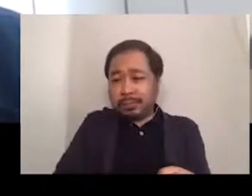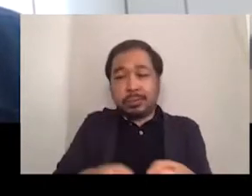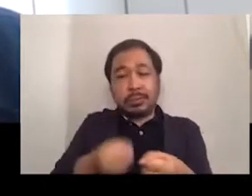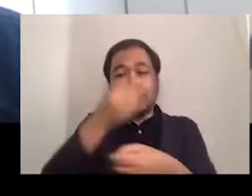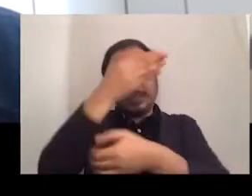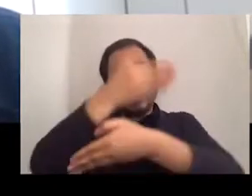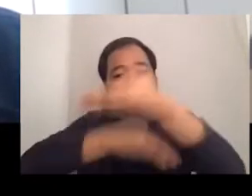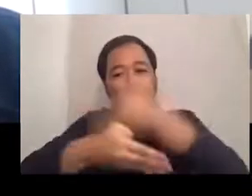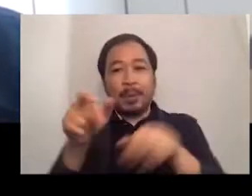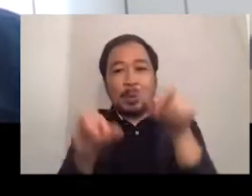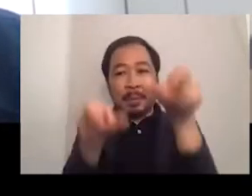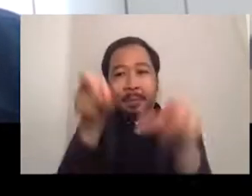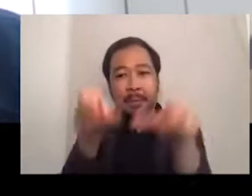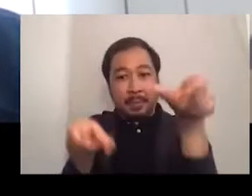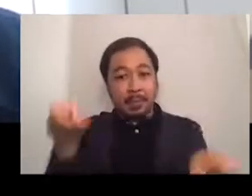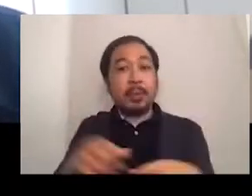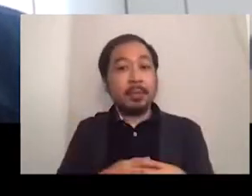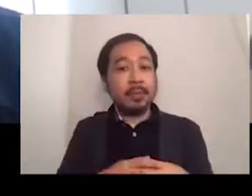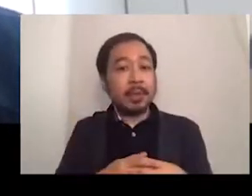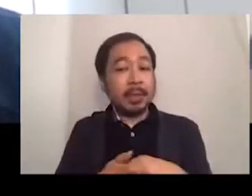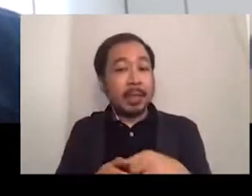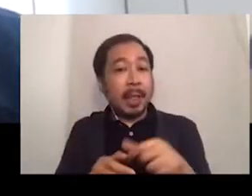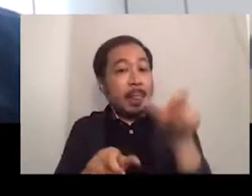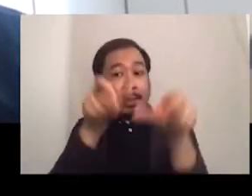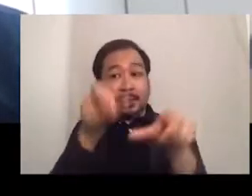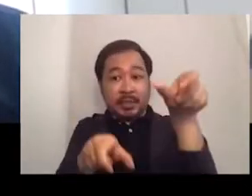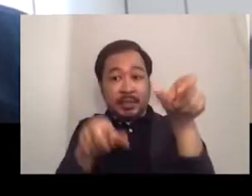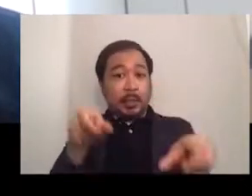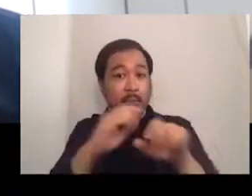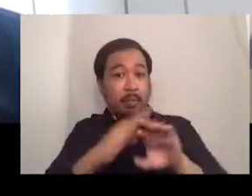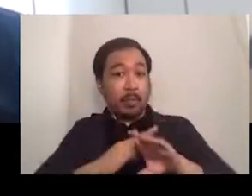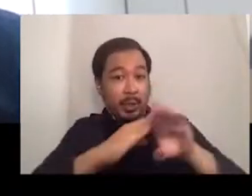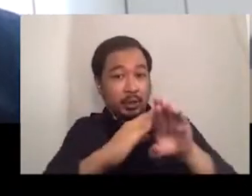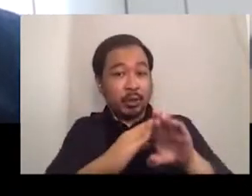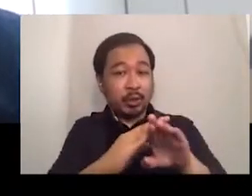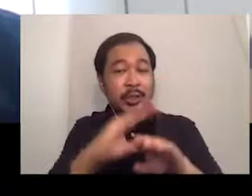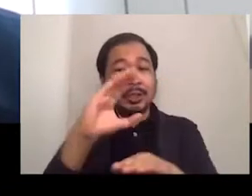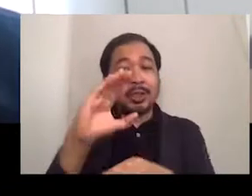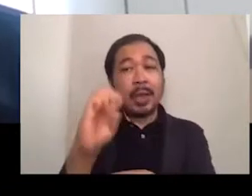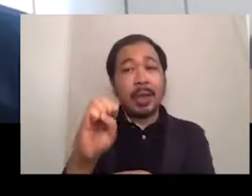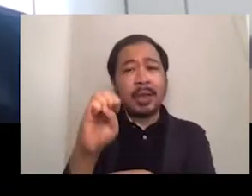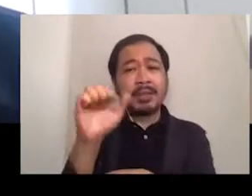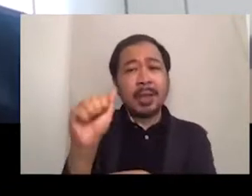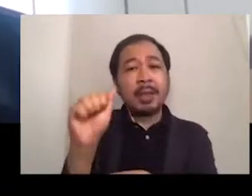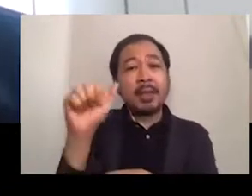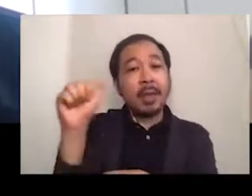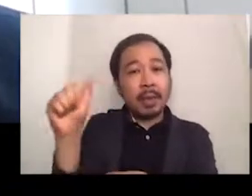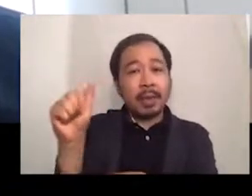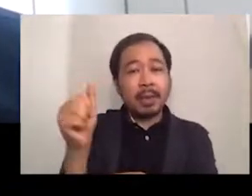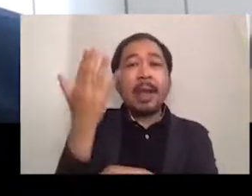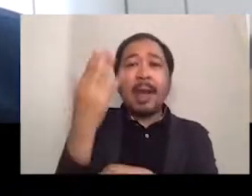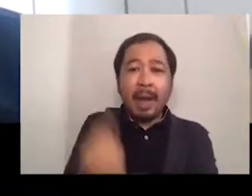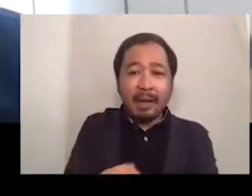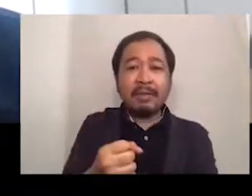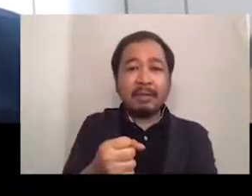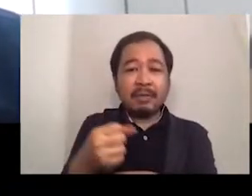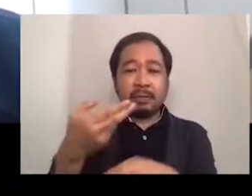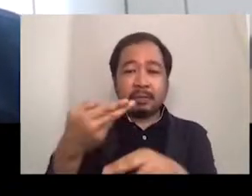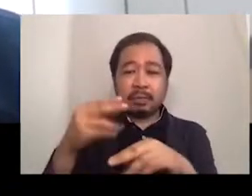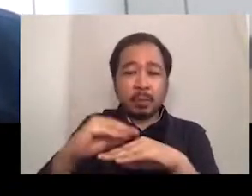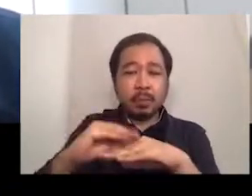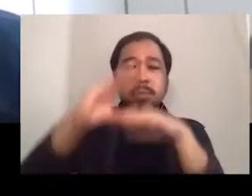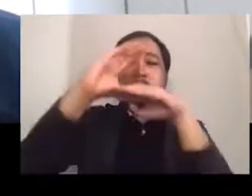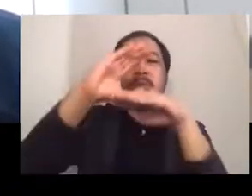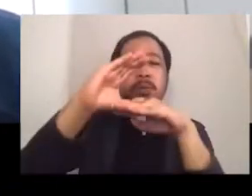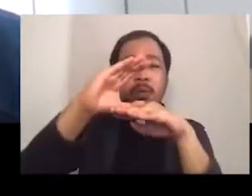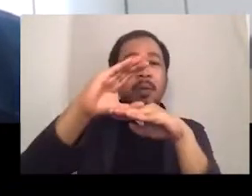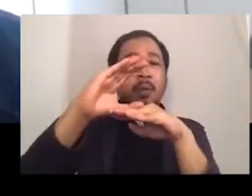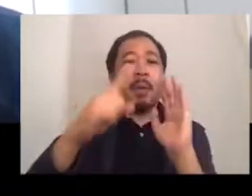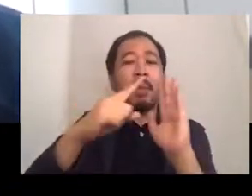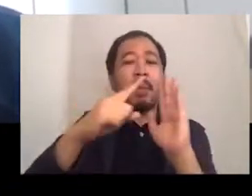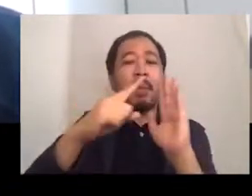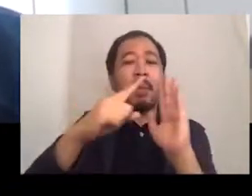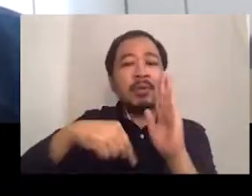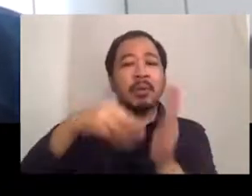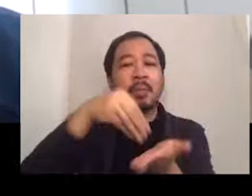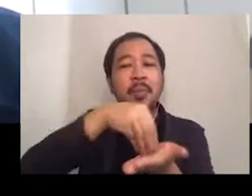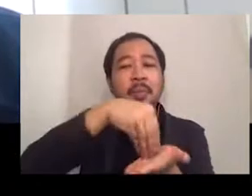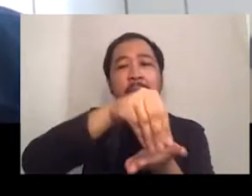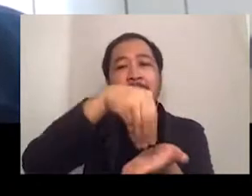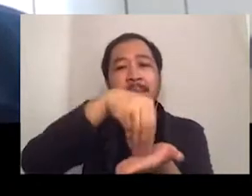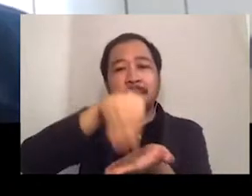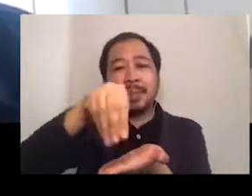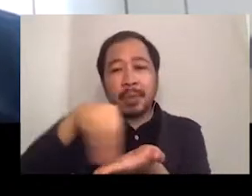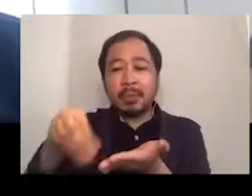there is a higher monthly payment and special subsidies to cover medical and other additional expenses arising from disabilities.